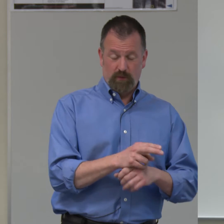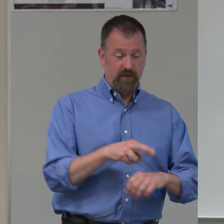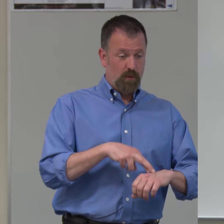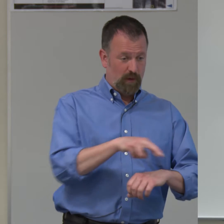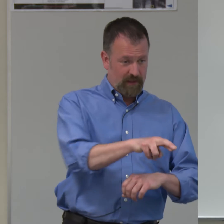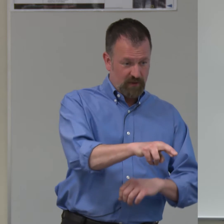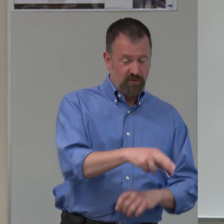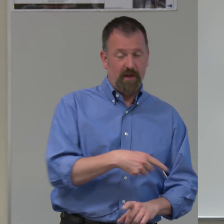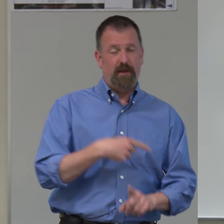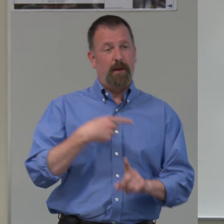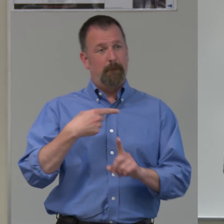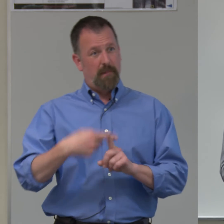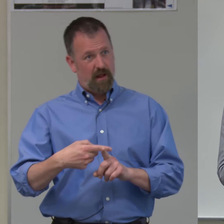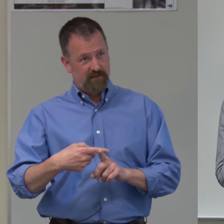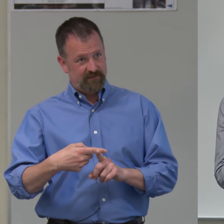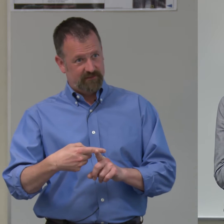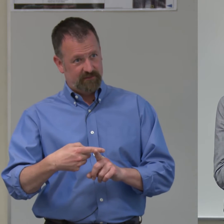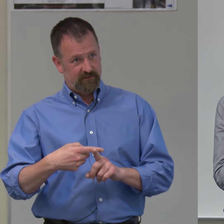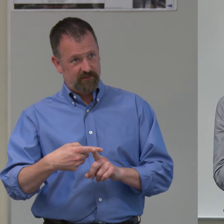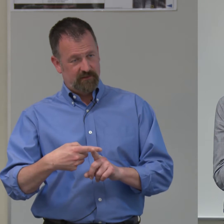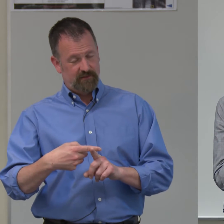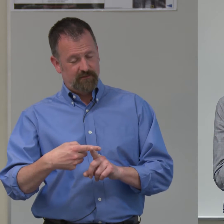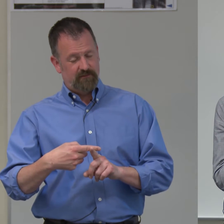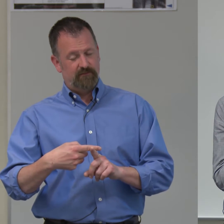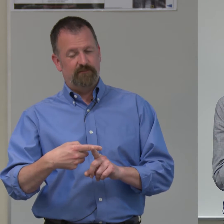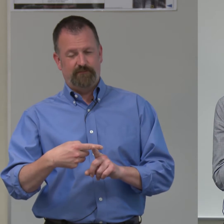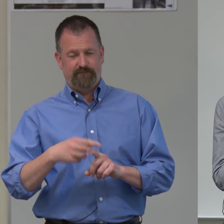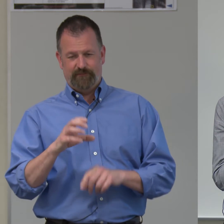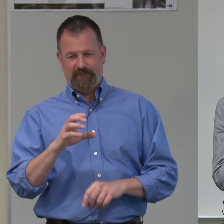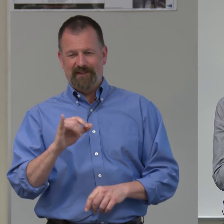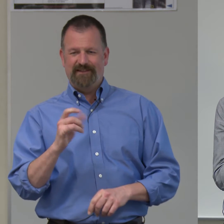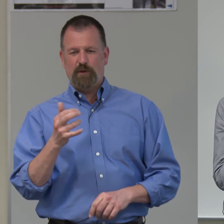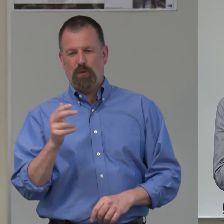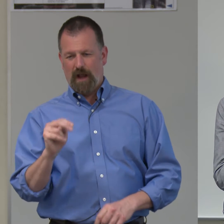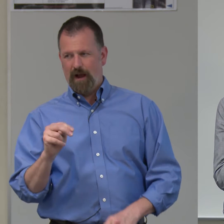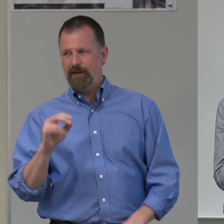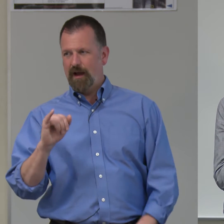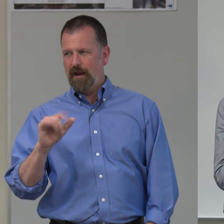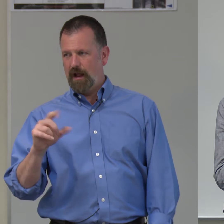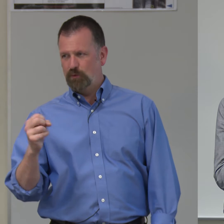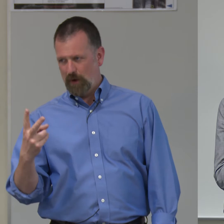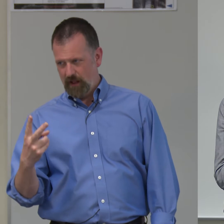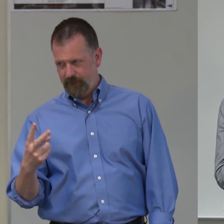but also we are treating them with the cytokine IL-12,